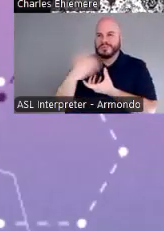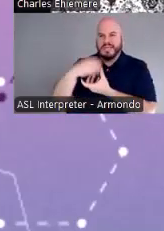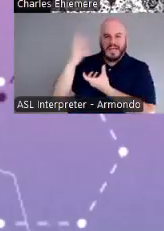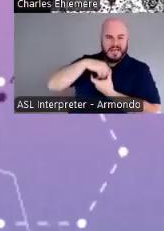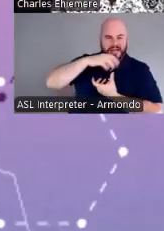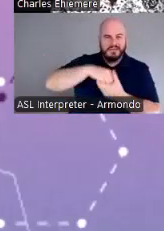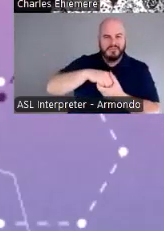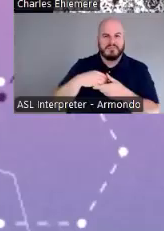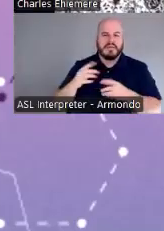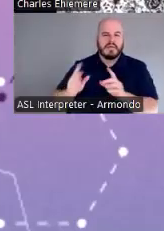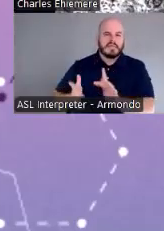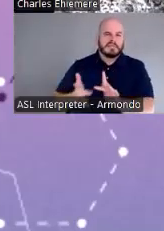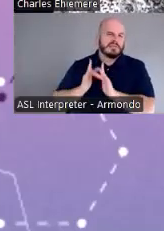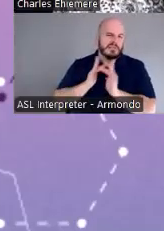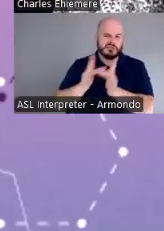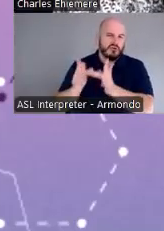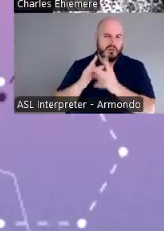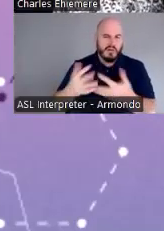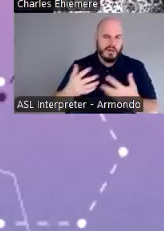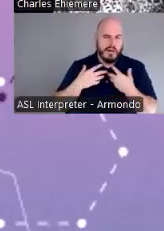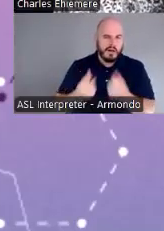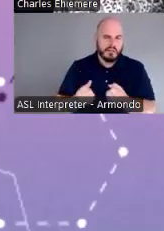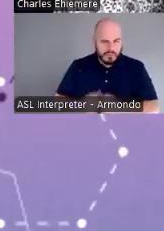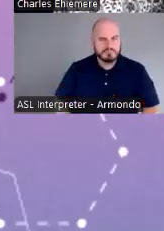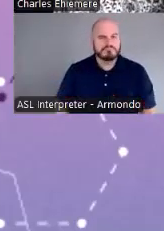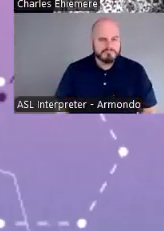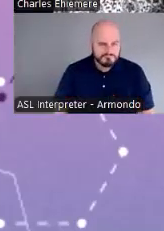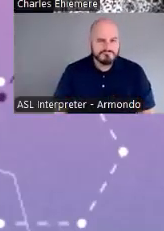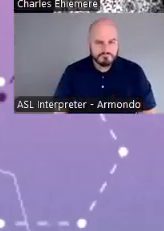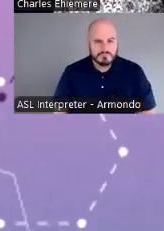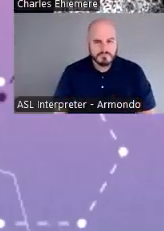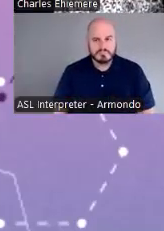to becoming a global model for inclusive digital health.